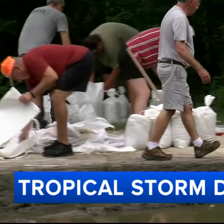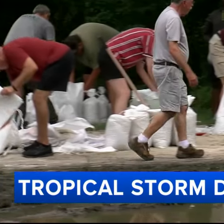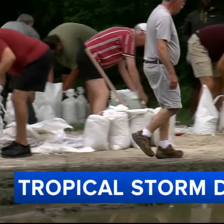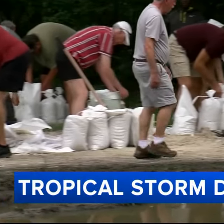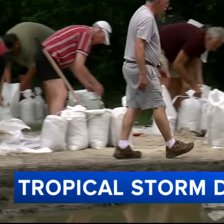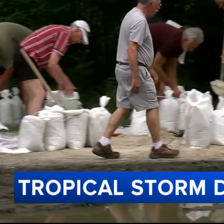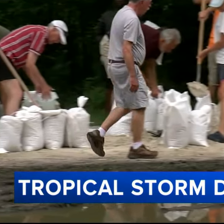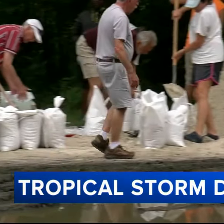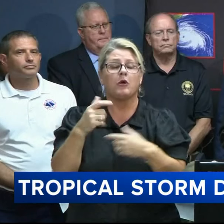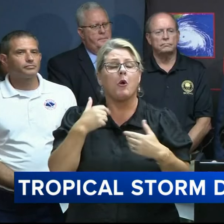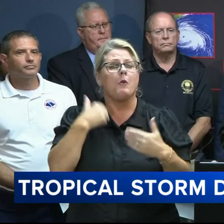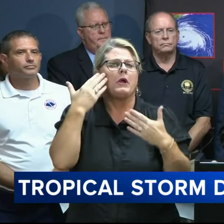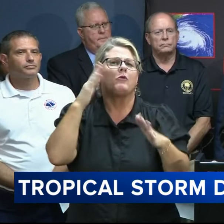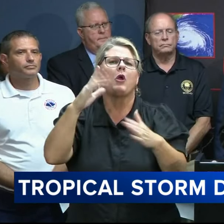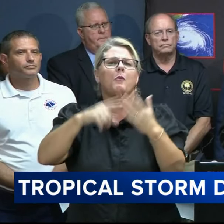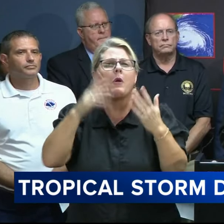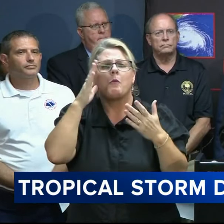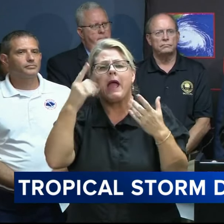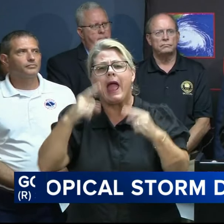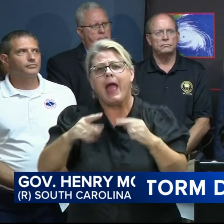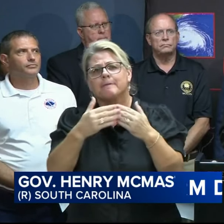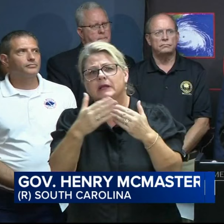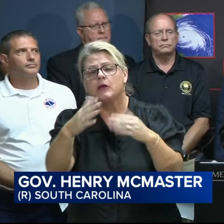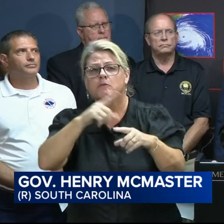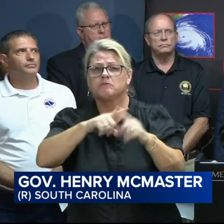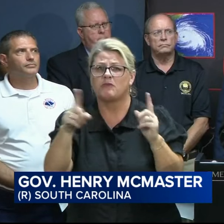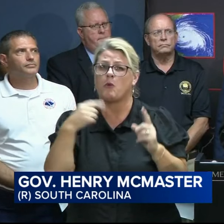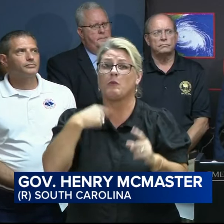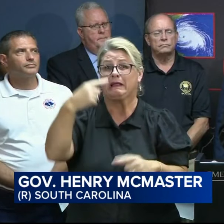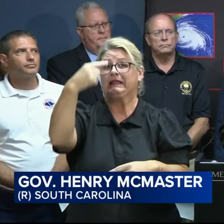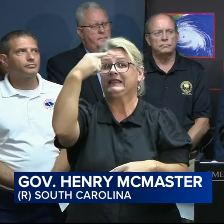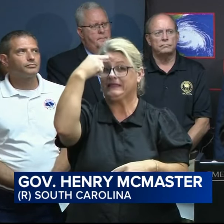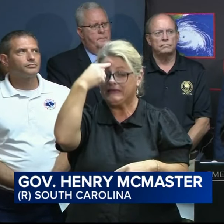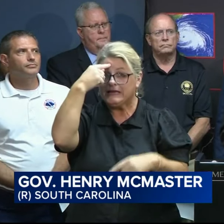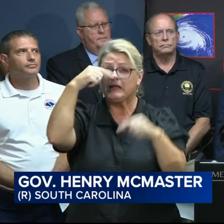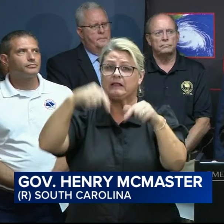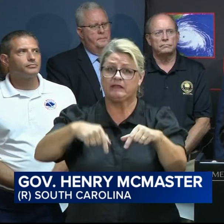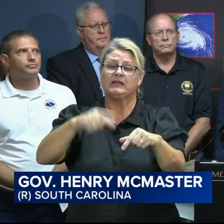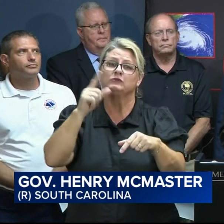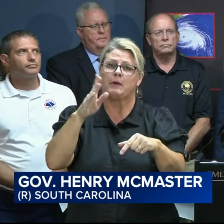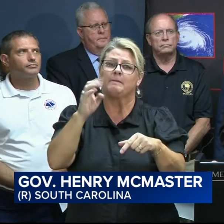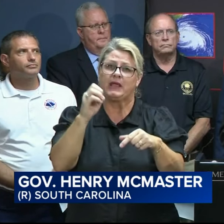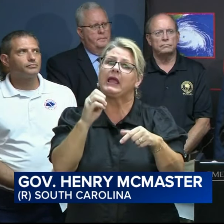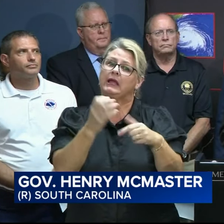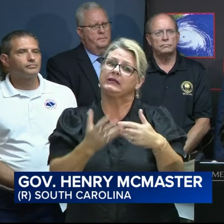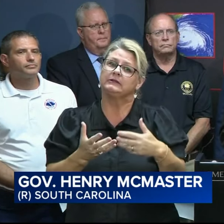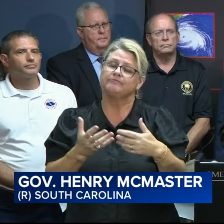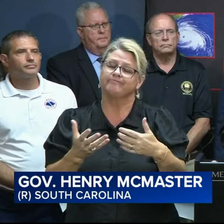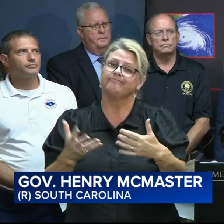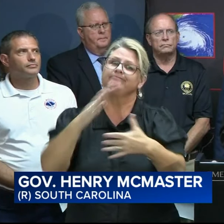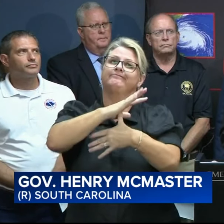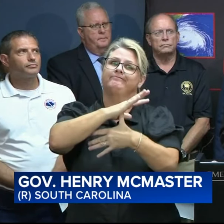COULD GET MORE THAN 20IN OF RAIN.